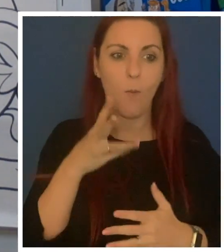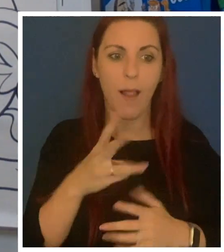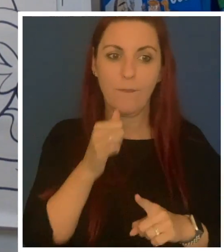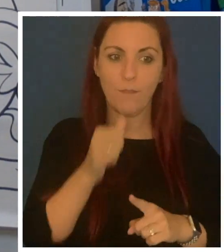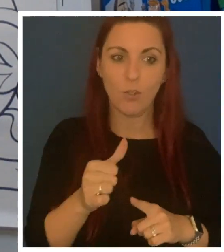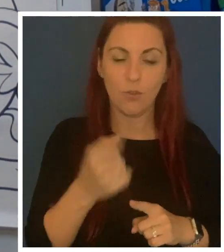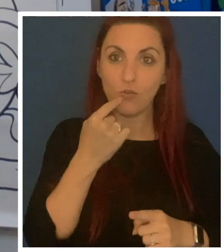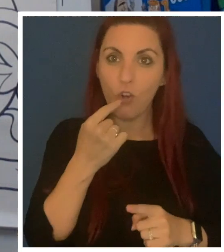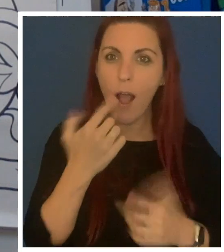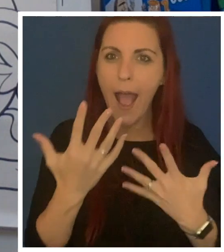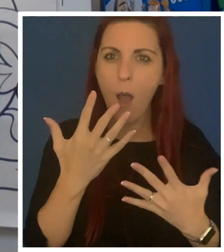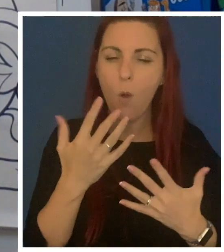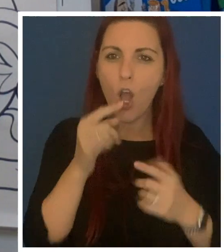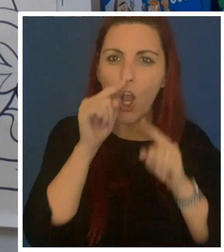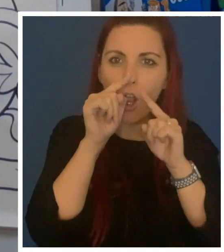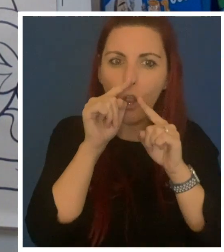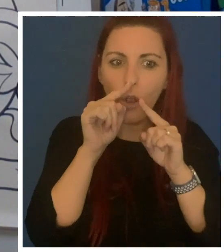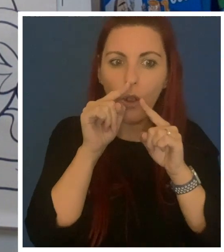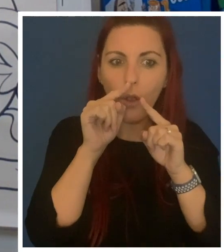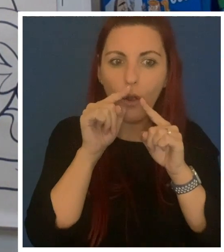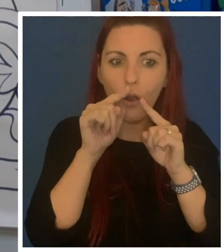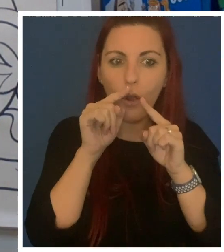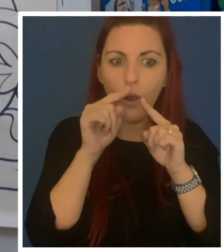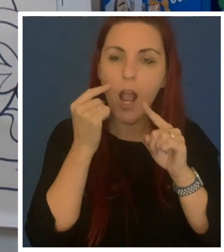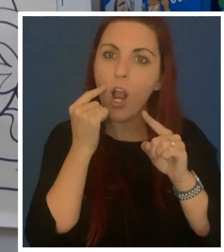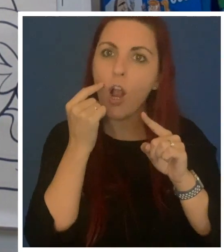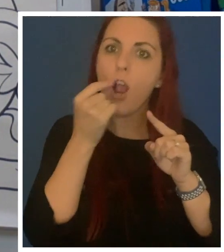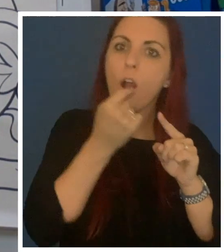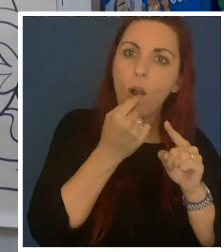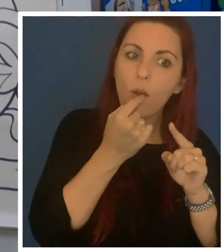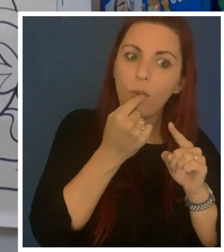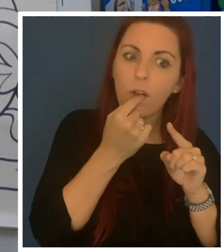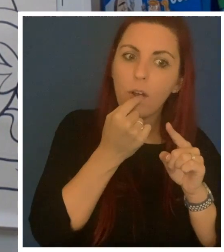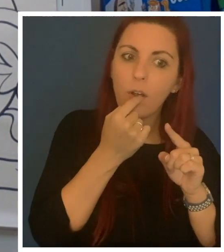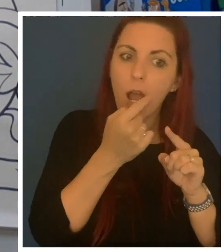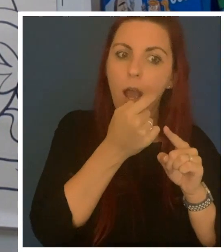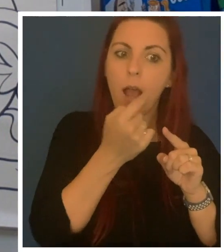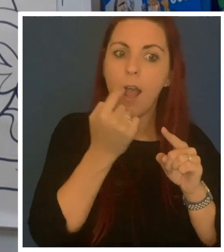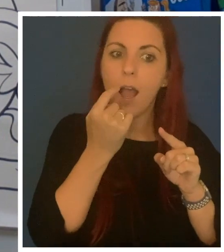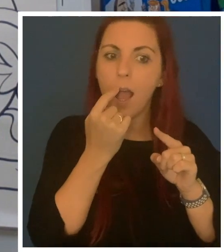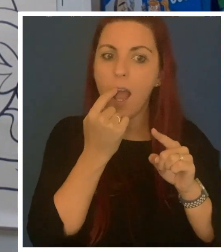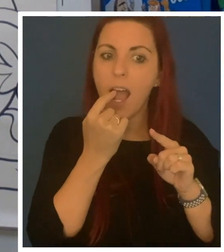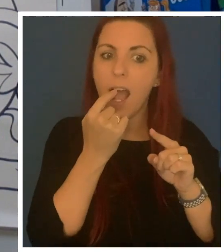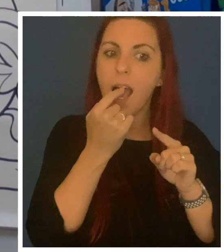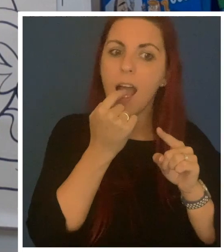drawing two curves, I'm going to draw a curve that goes from the back of his mouth over to his tooth here and then I'm going to draw one from the middle of